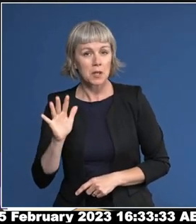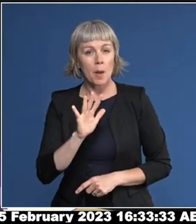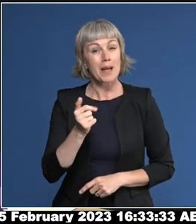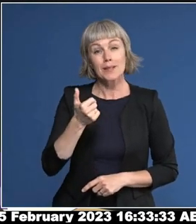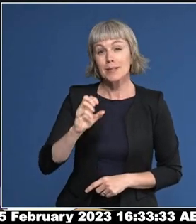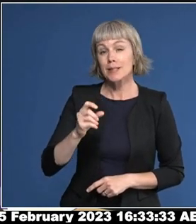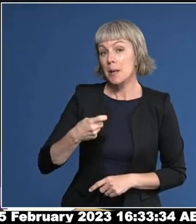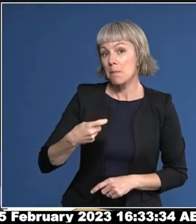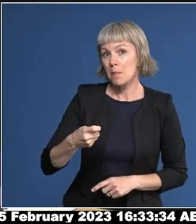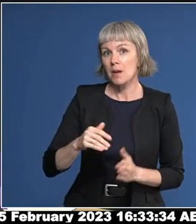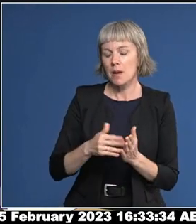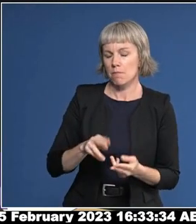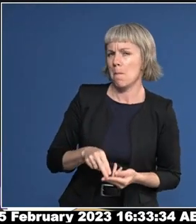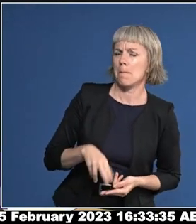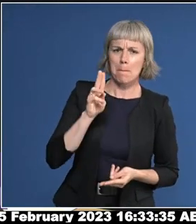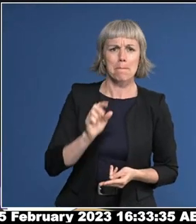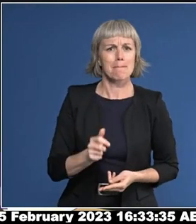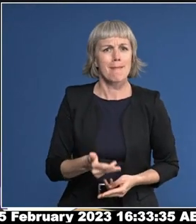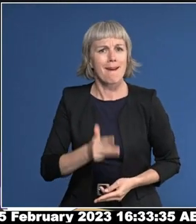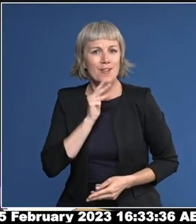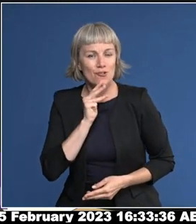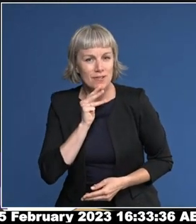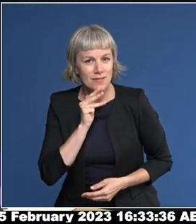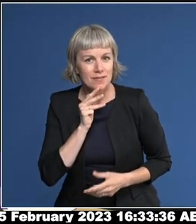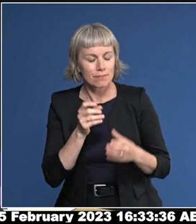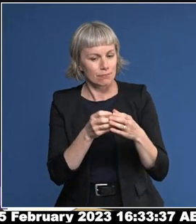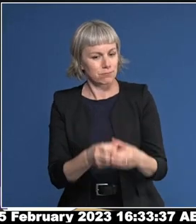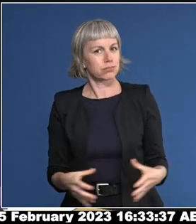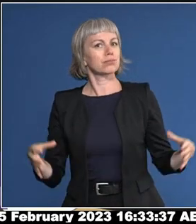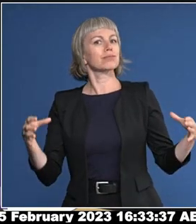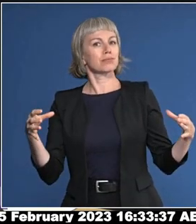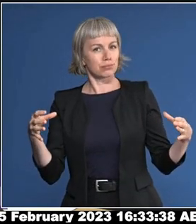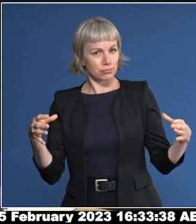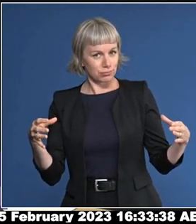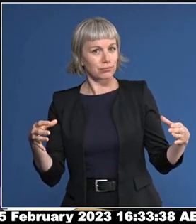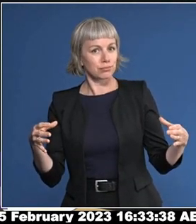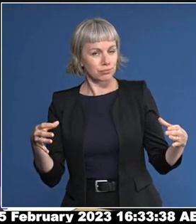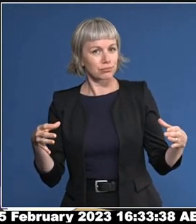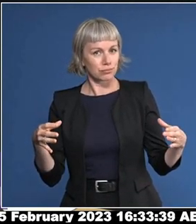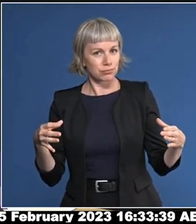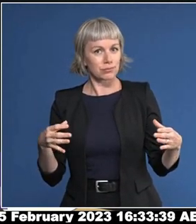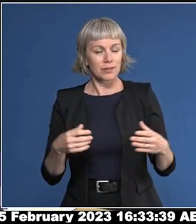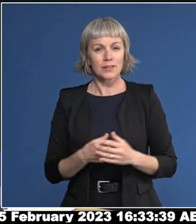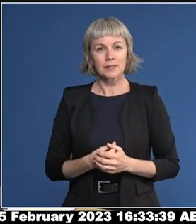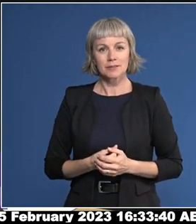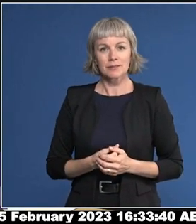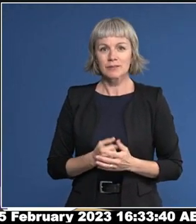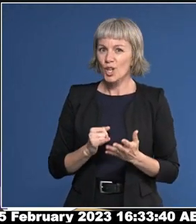at 900. So we are continuing to dive into the market and support the sector.